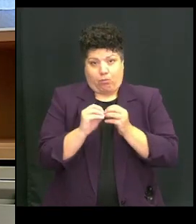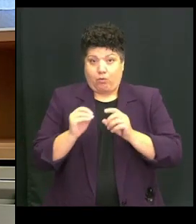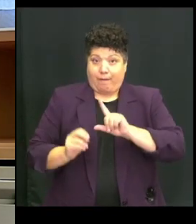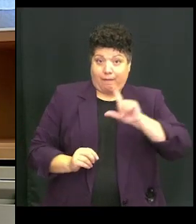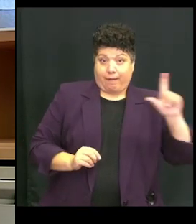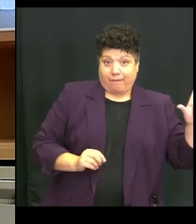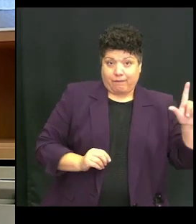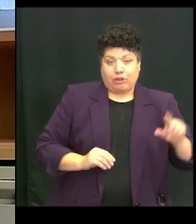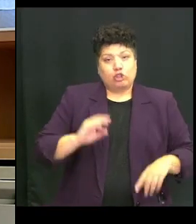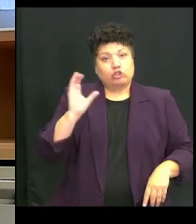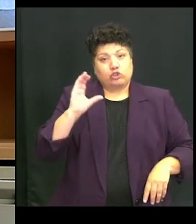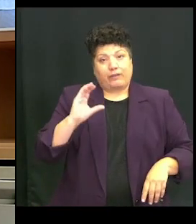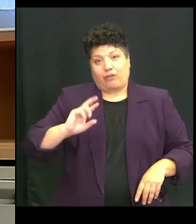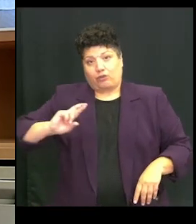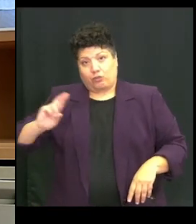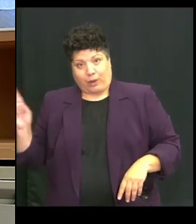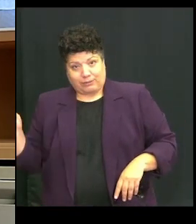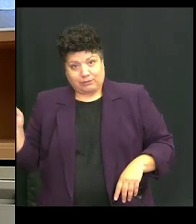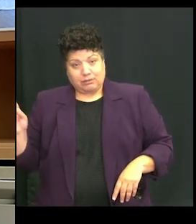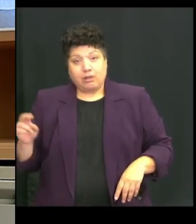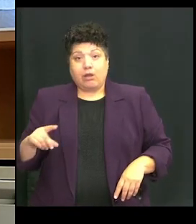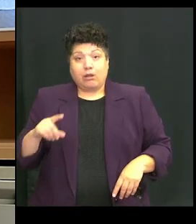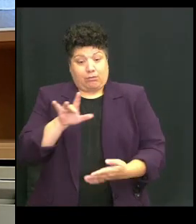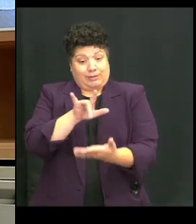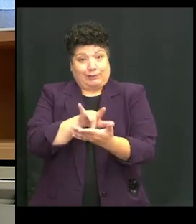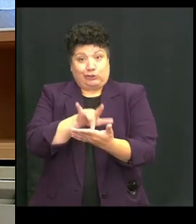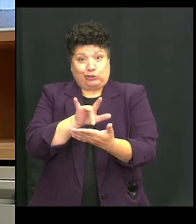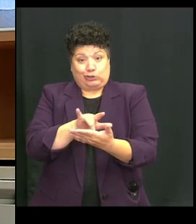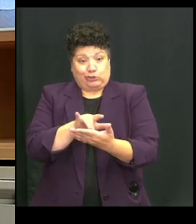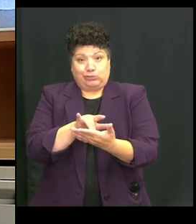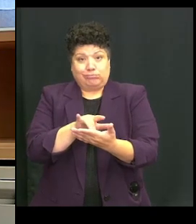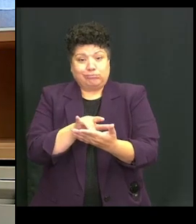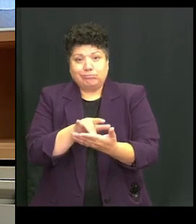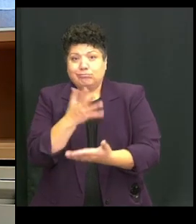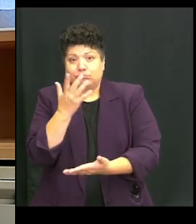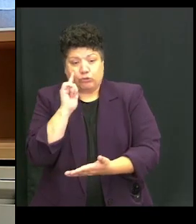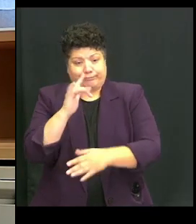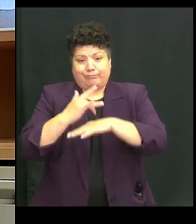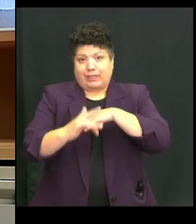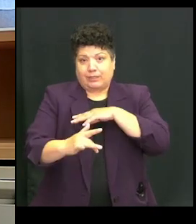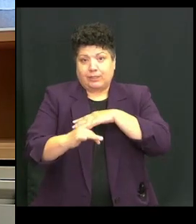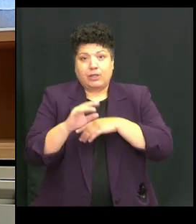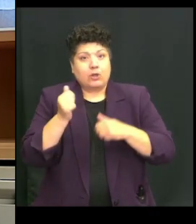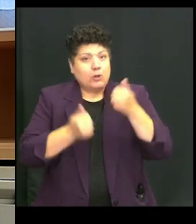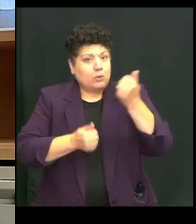and this has left the center vacant as measured by the content of party platforms by scholars.